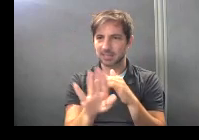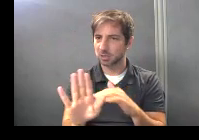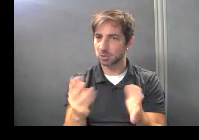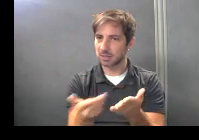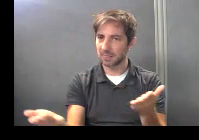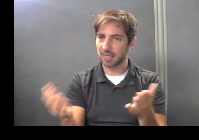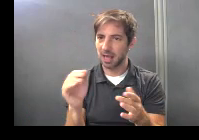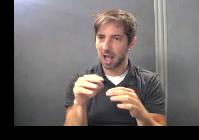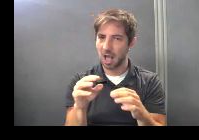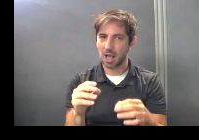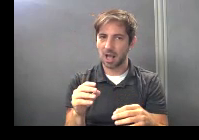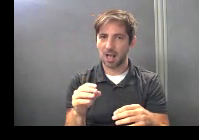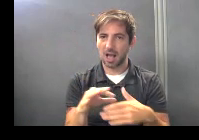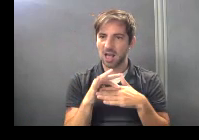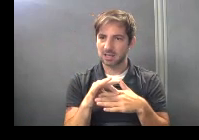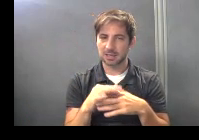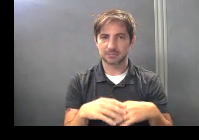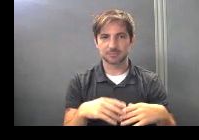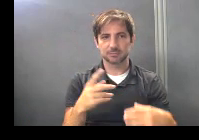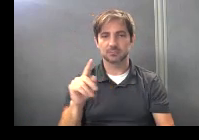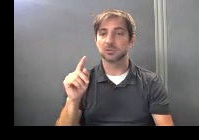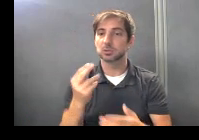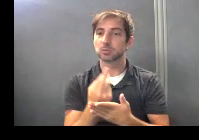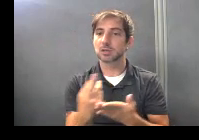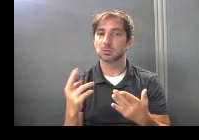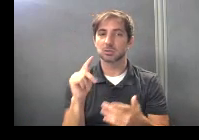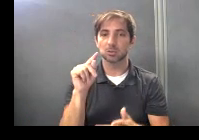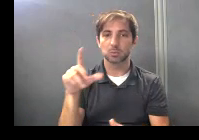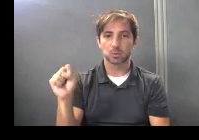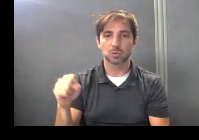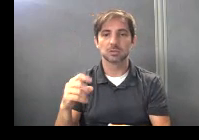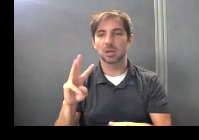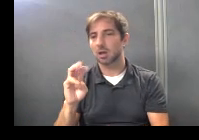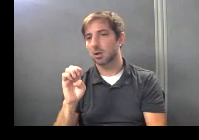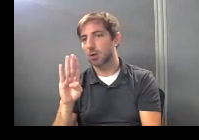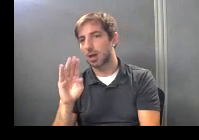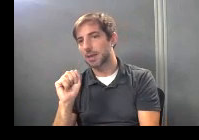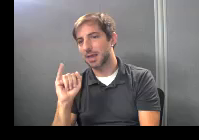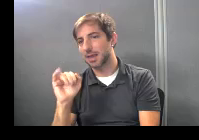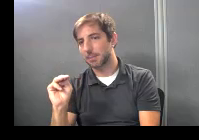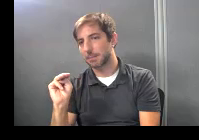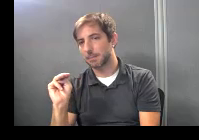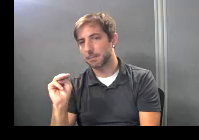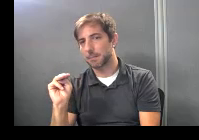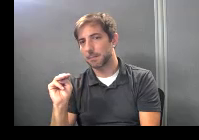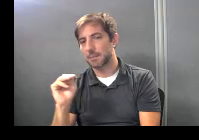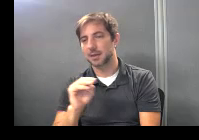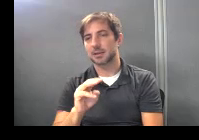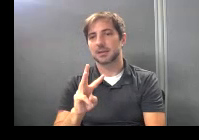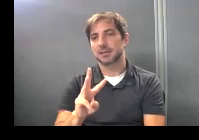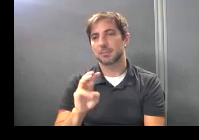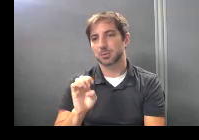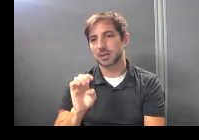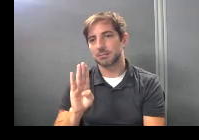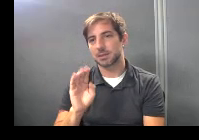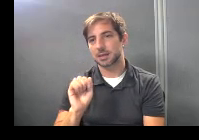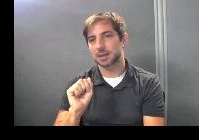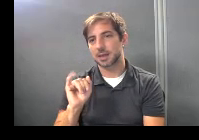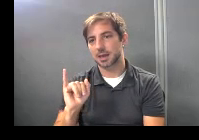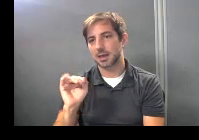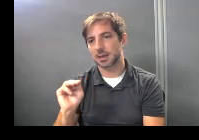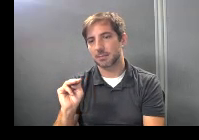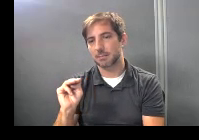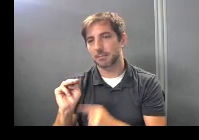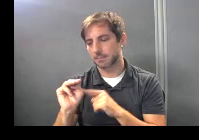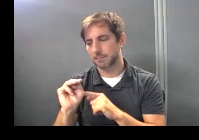RESOURCES AND TOOLS, WEB AIM IS A REALLY HELPFUL WEBSITE.